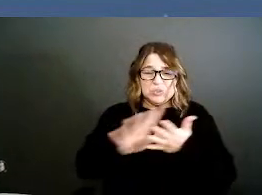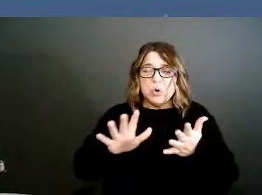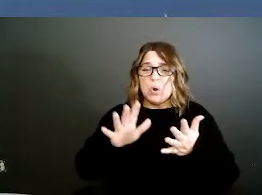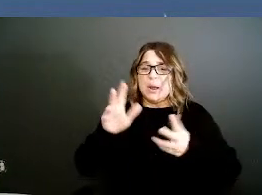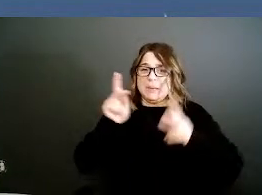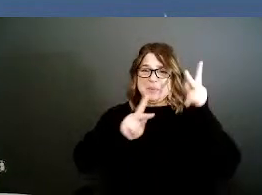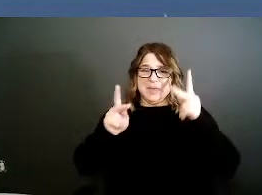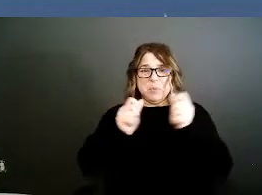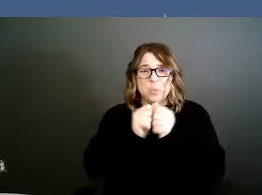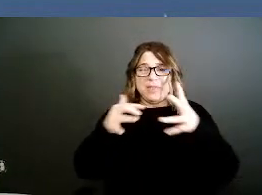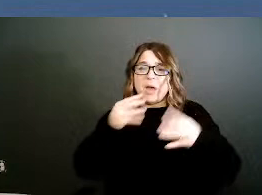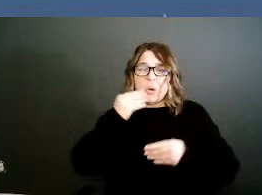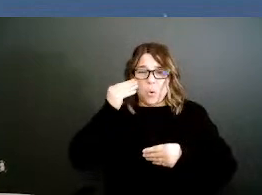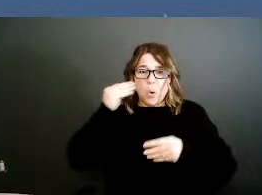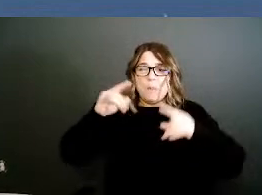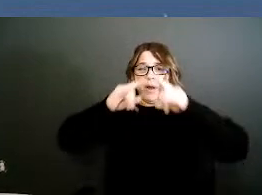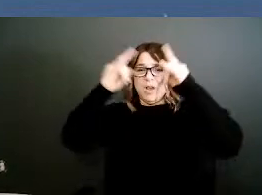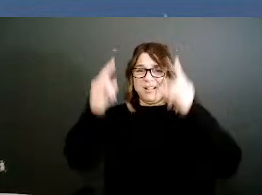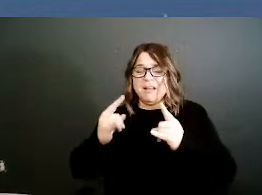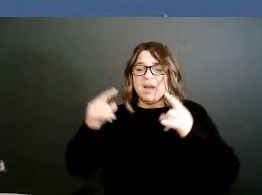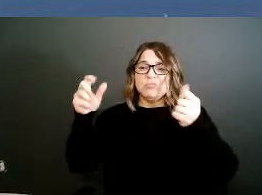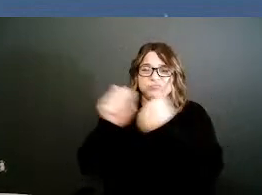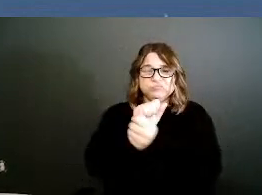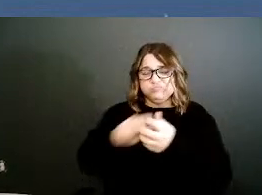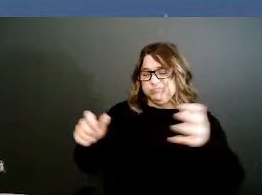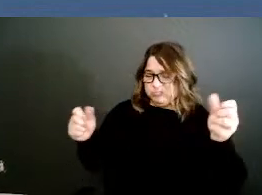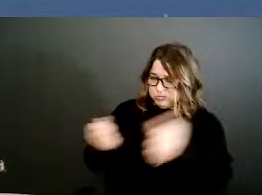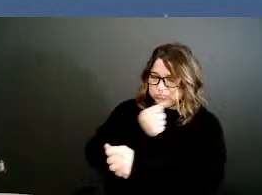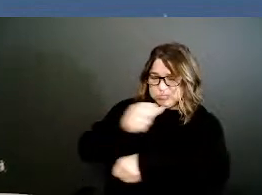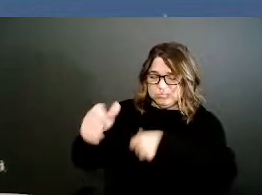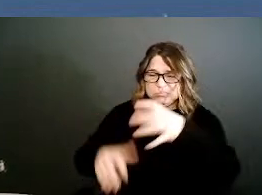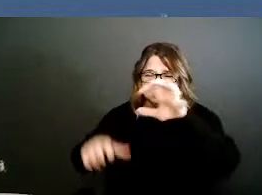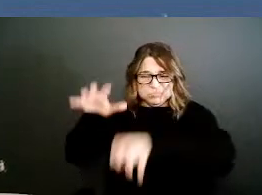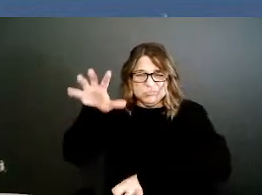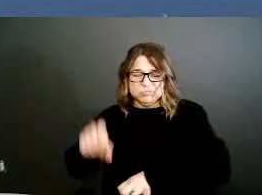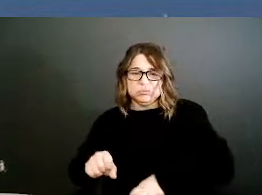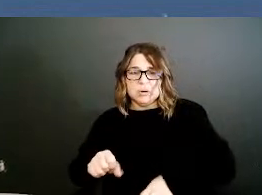IN MINNEAPOLIS PUBLIC SCHOOLS I HEARD COUNTLESS TIMES FROM MY POLICE OFFICERS TERRORIZED AND PROFILED THEM.